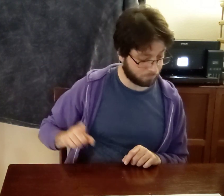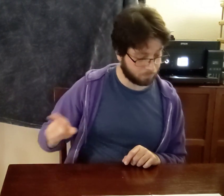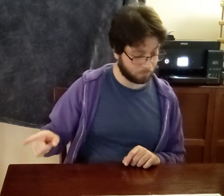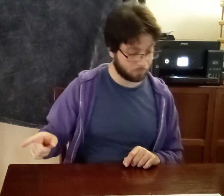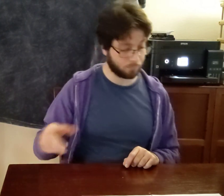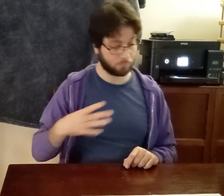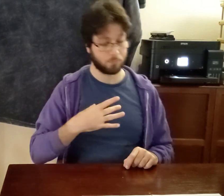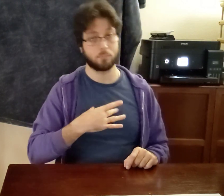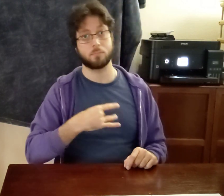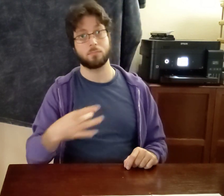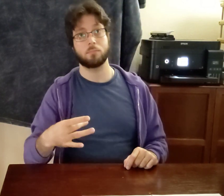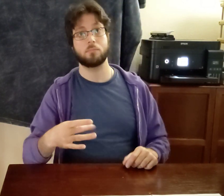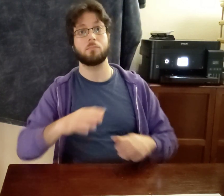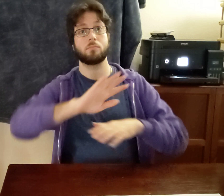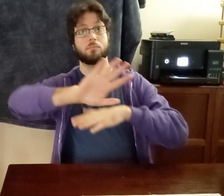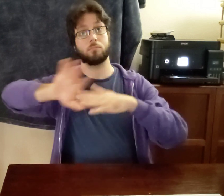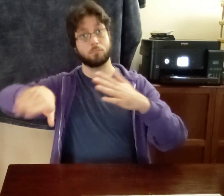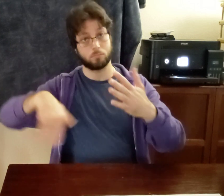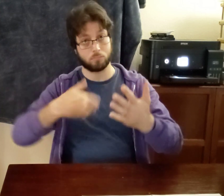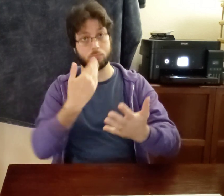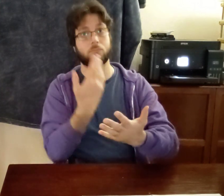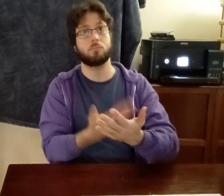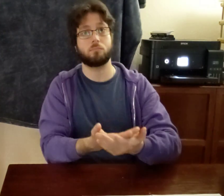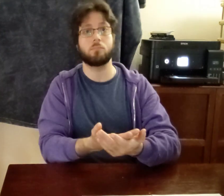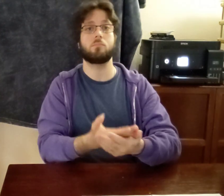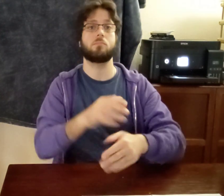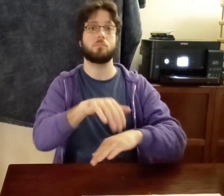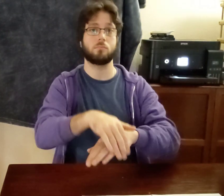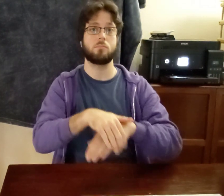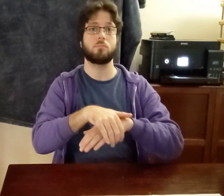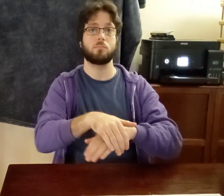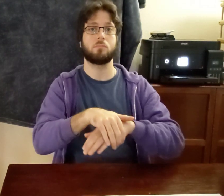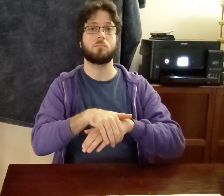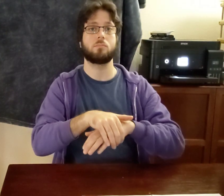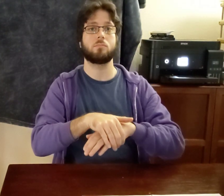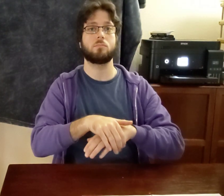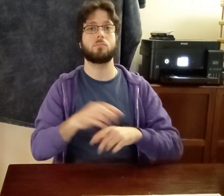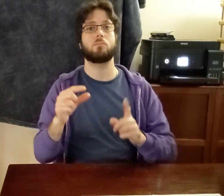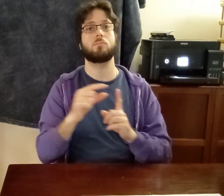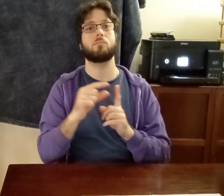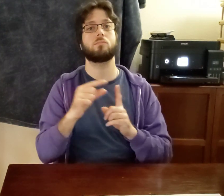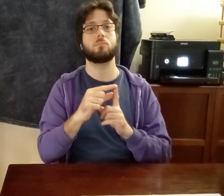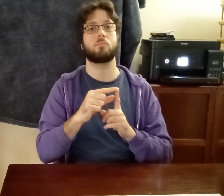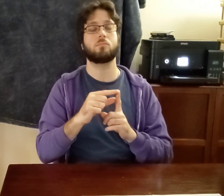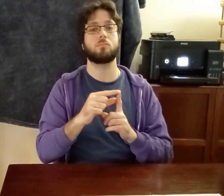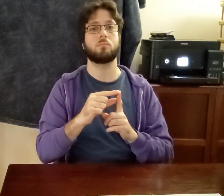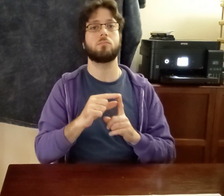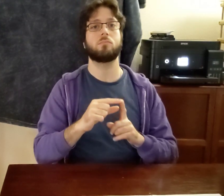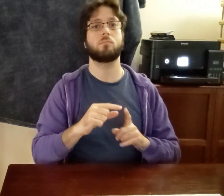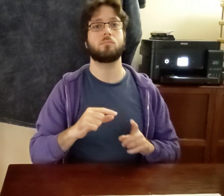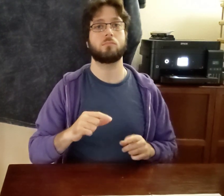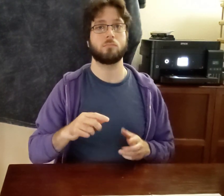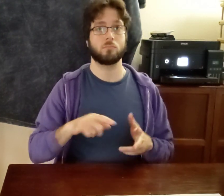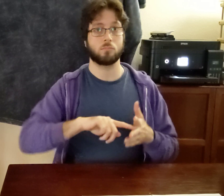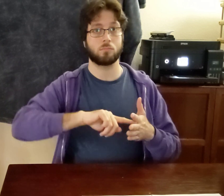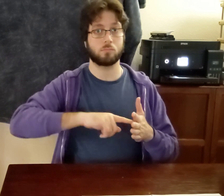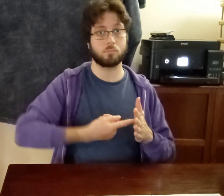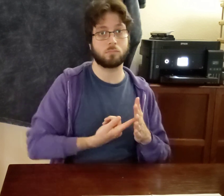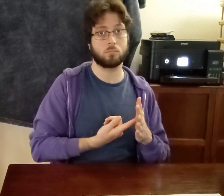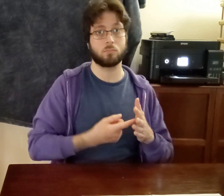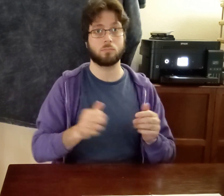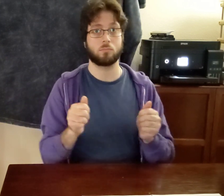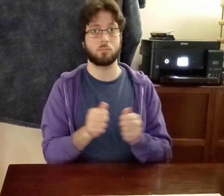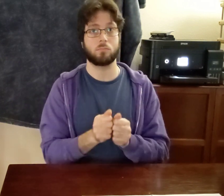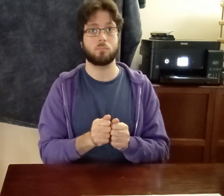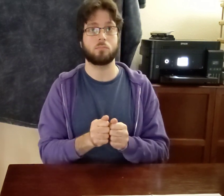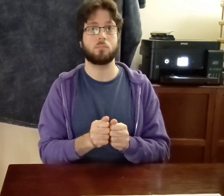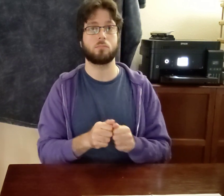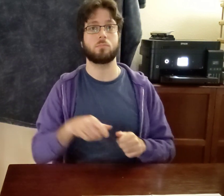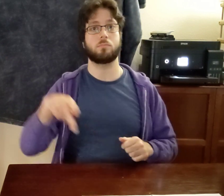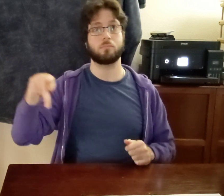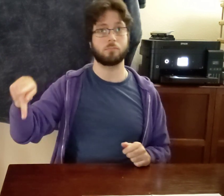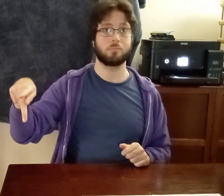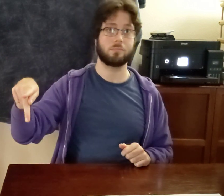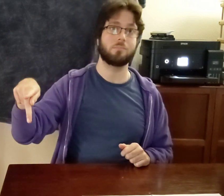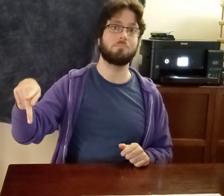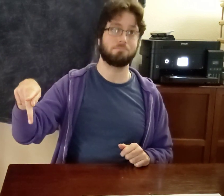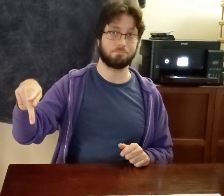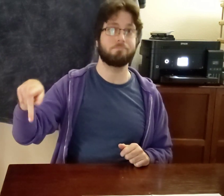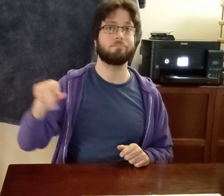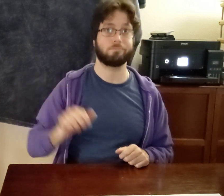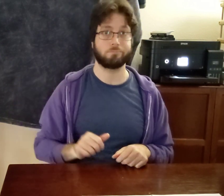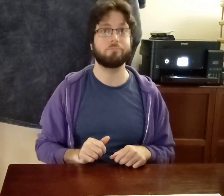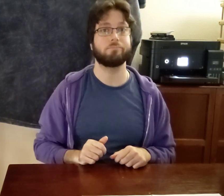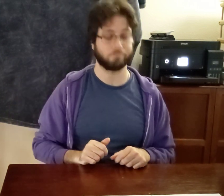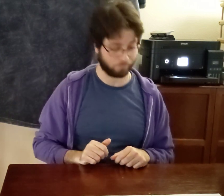IX-he LIKE ALL ENGLISH WORD START WITH P